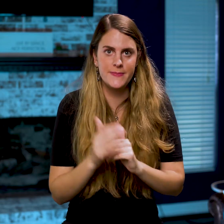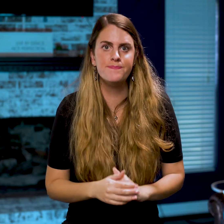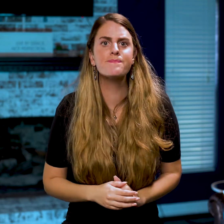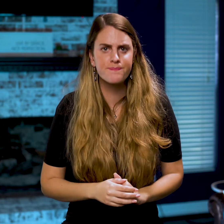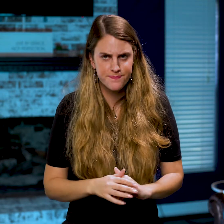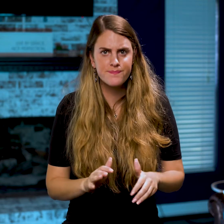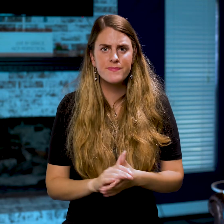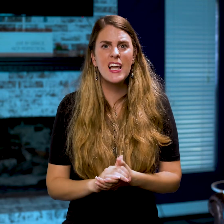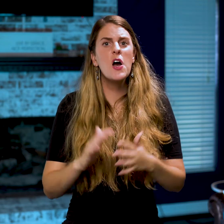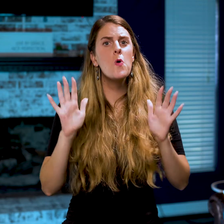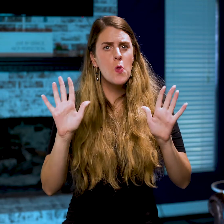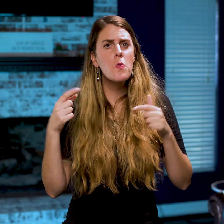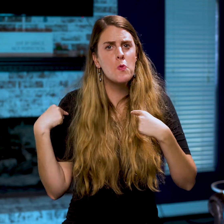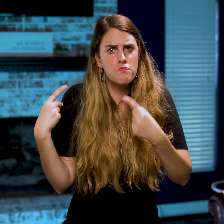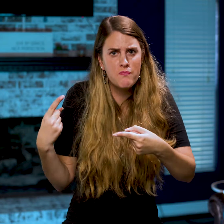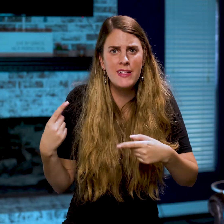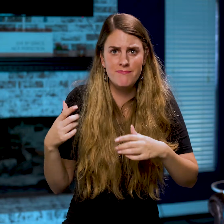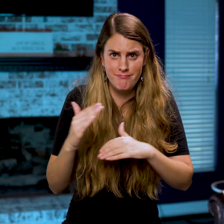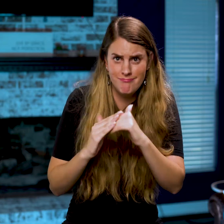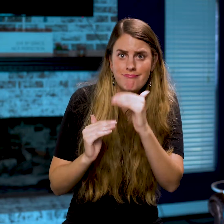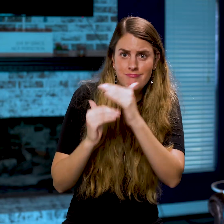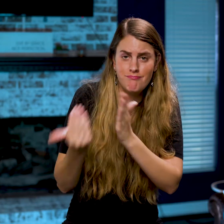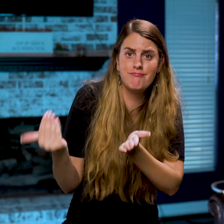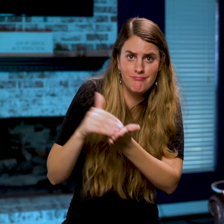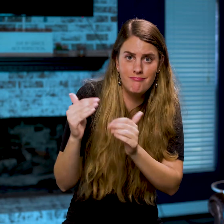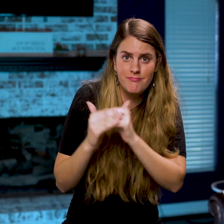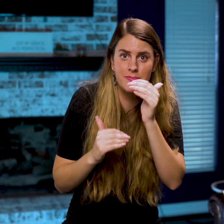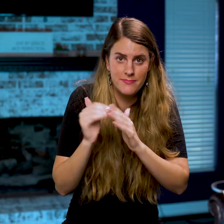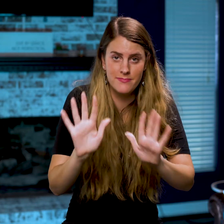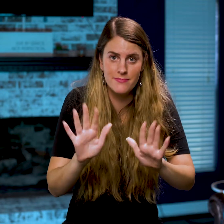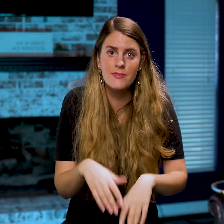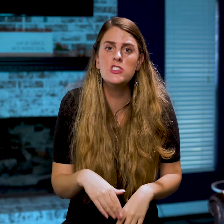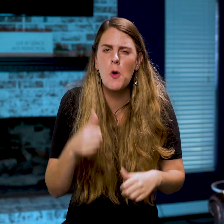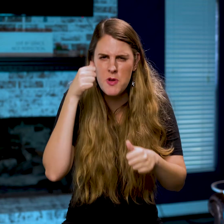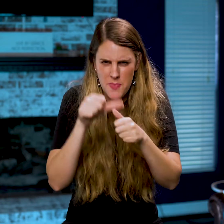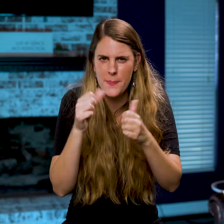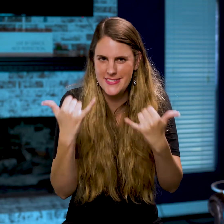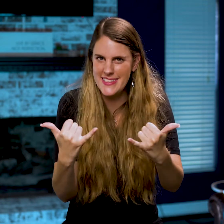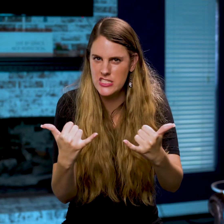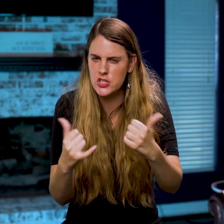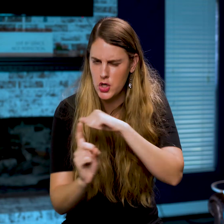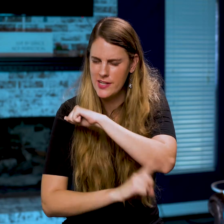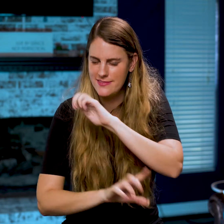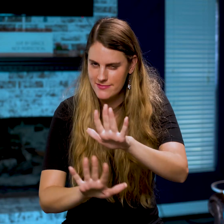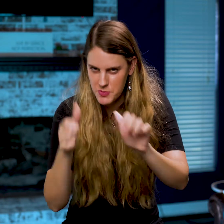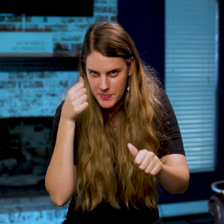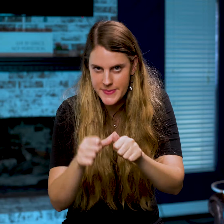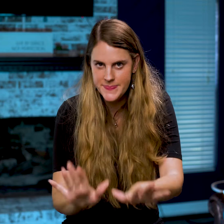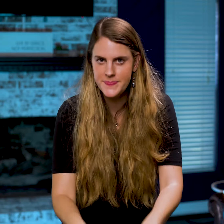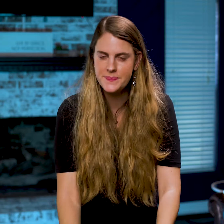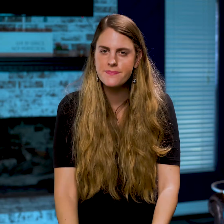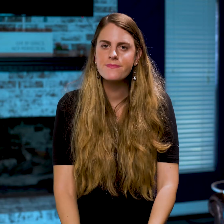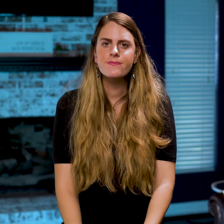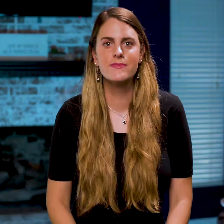By the way, it’s been rebuilt, so remember this curse!